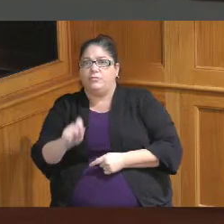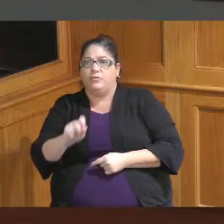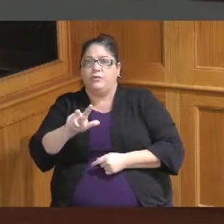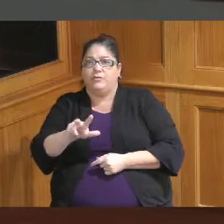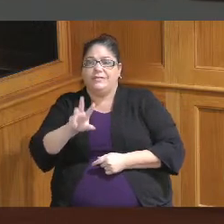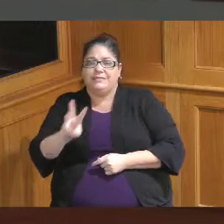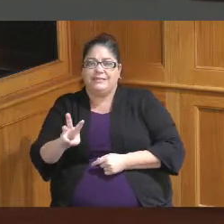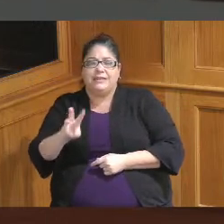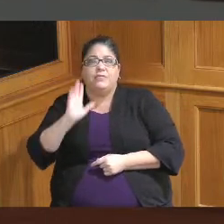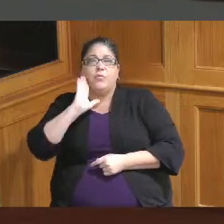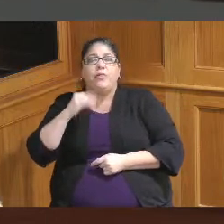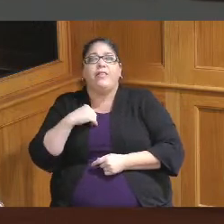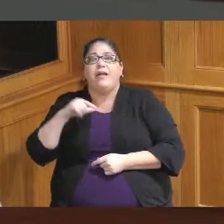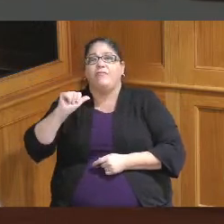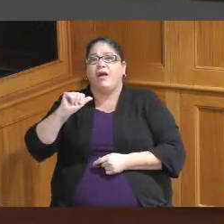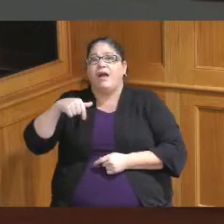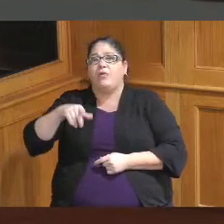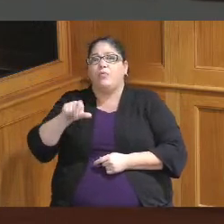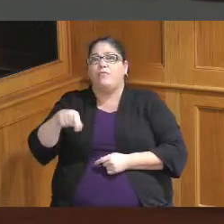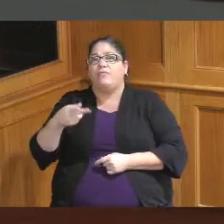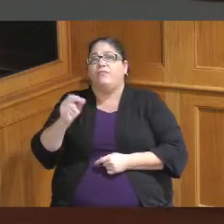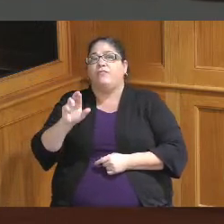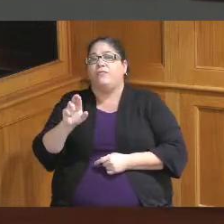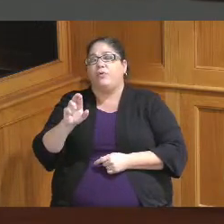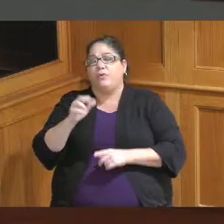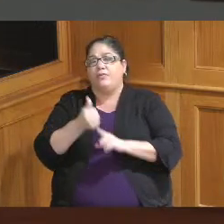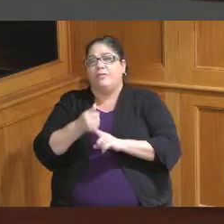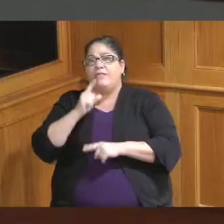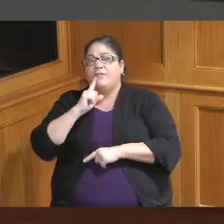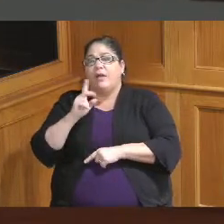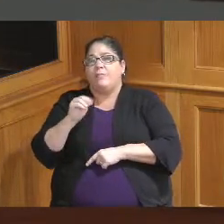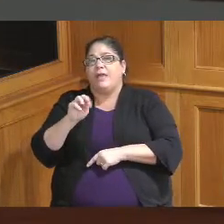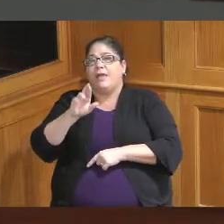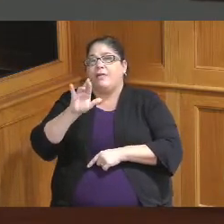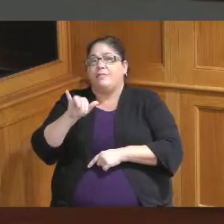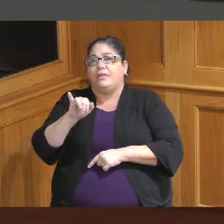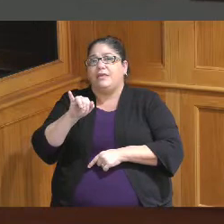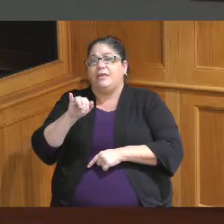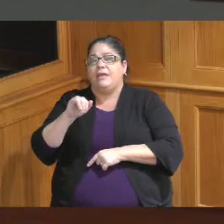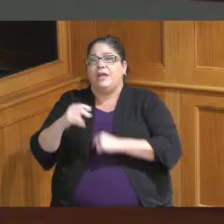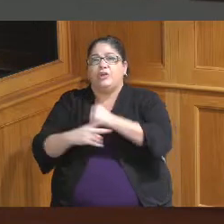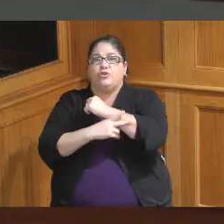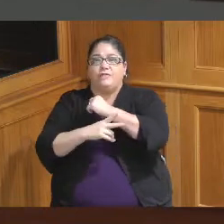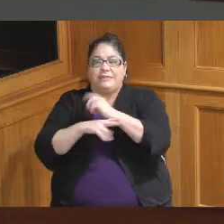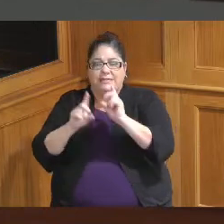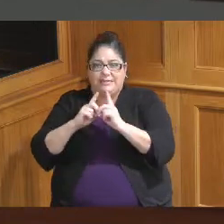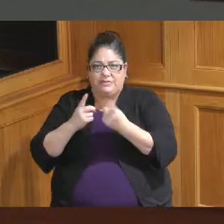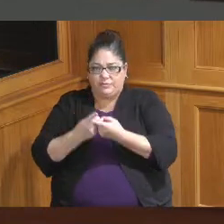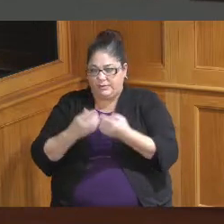with aqua for preservation Services directly by the Miami Conservancy District item number four